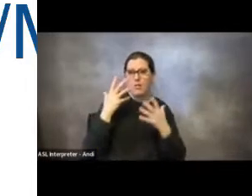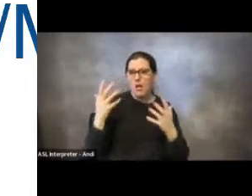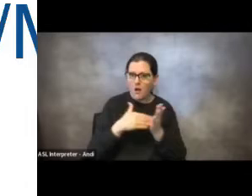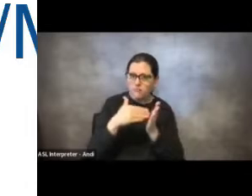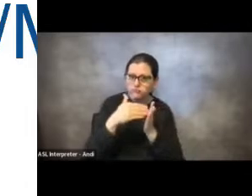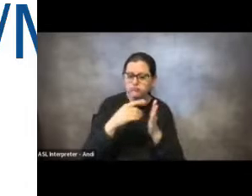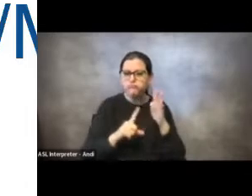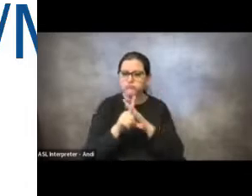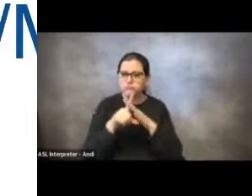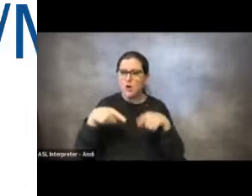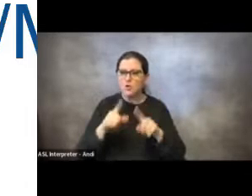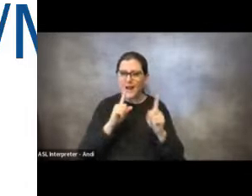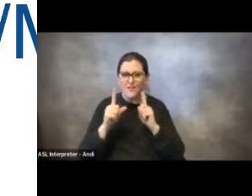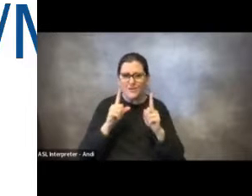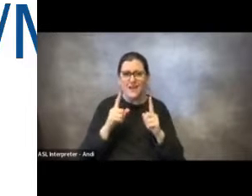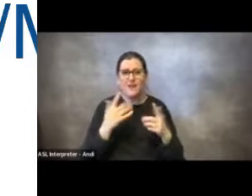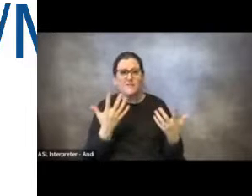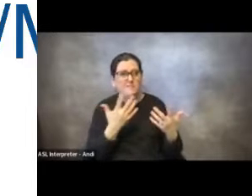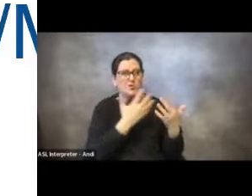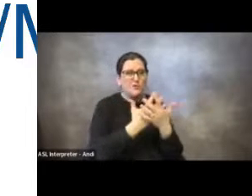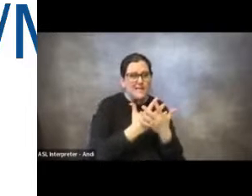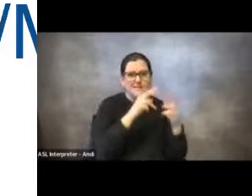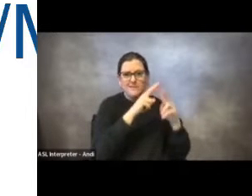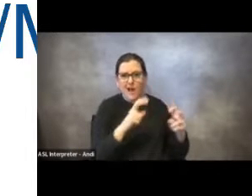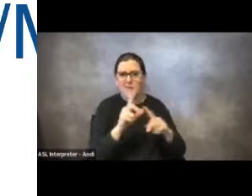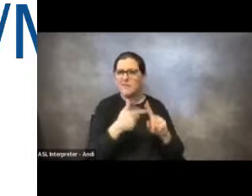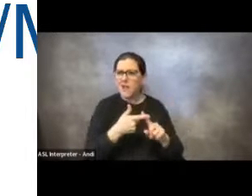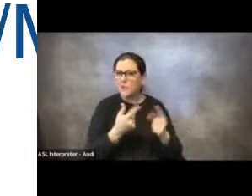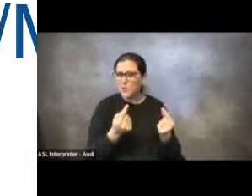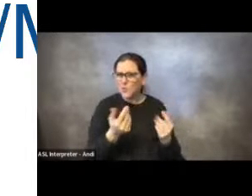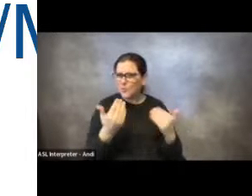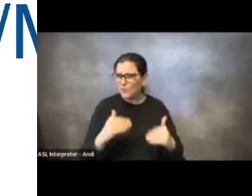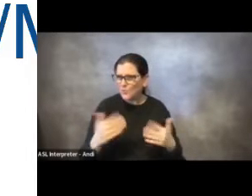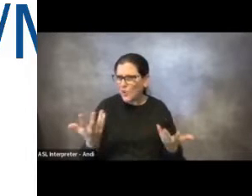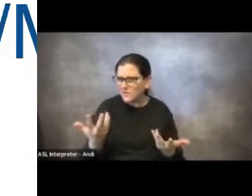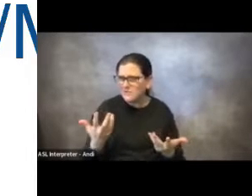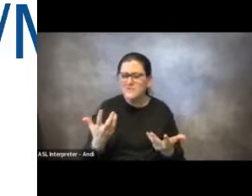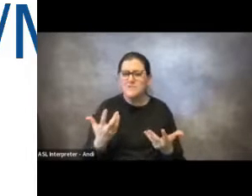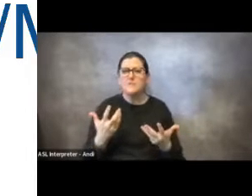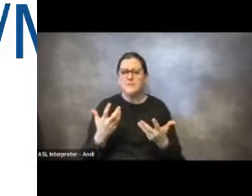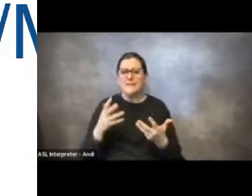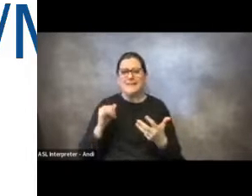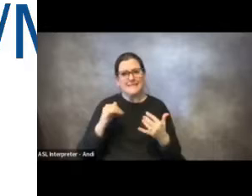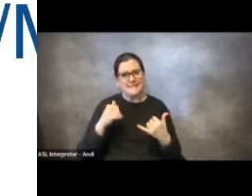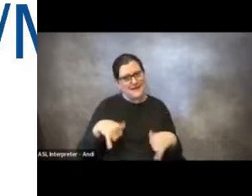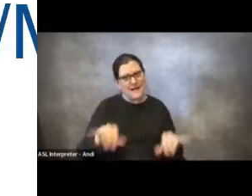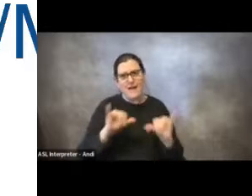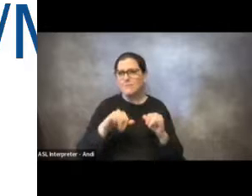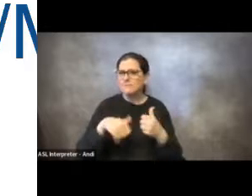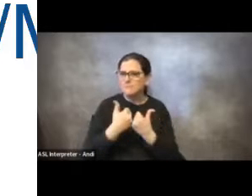okay, so I might screen and assess, but then what, then what do I do, right? And so that's a common challenge for our